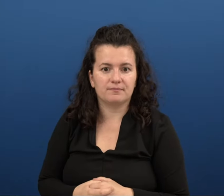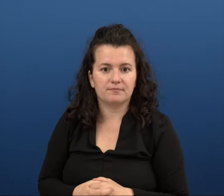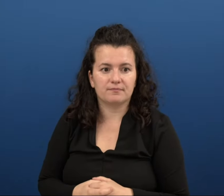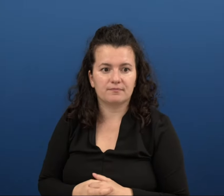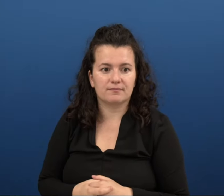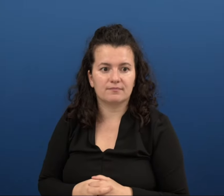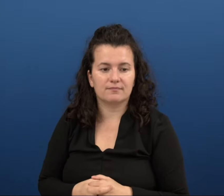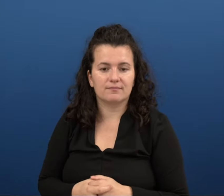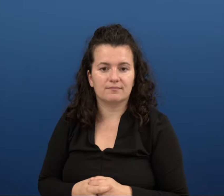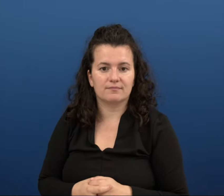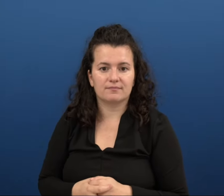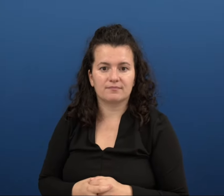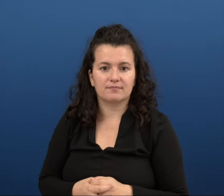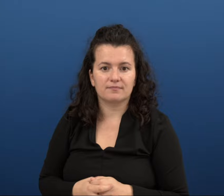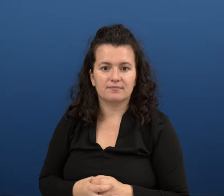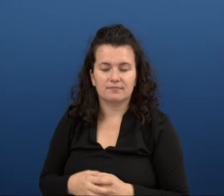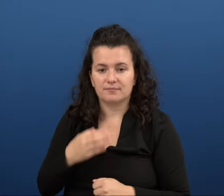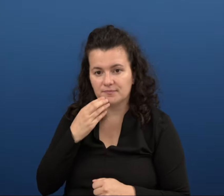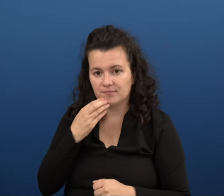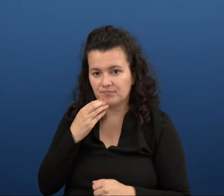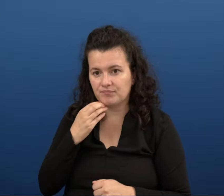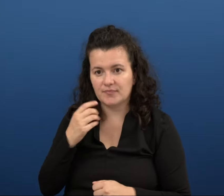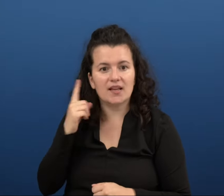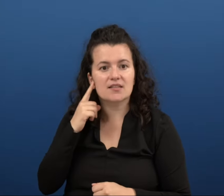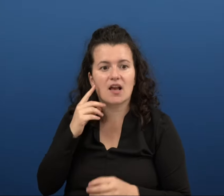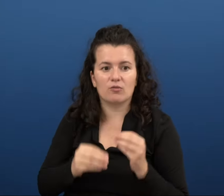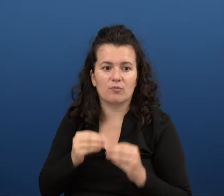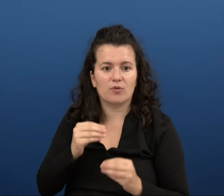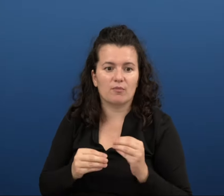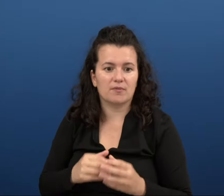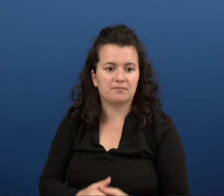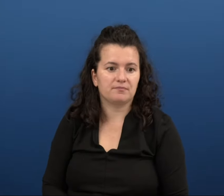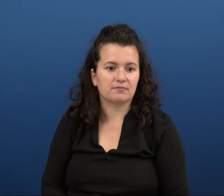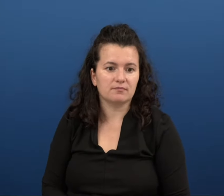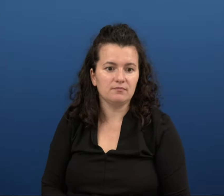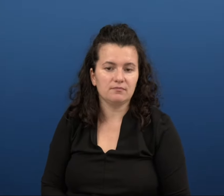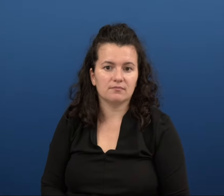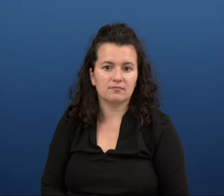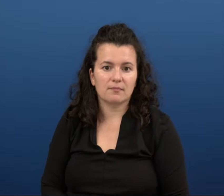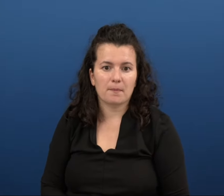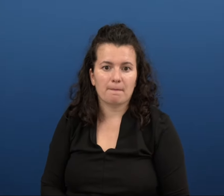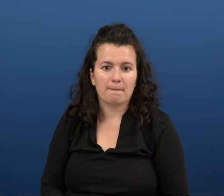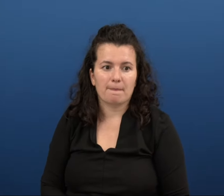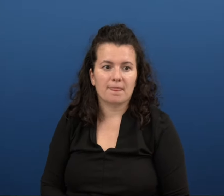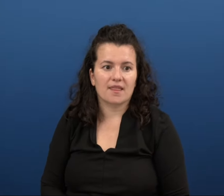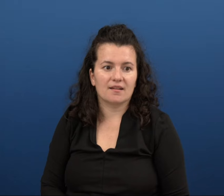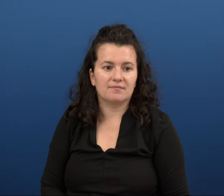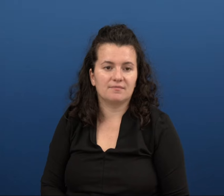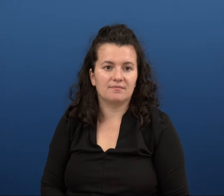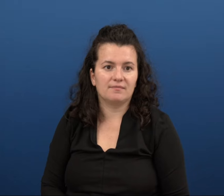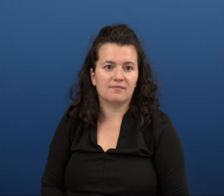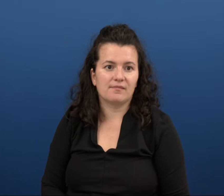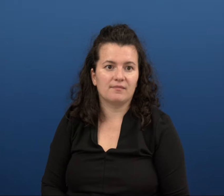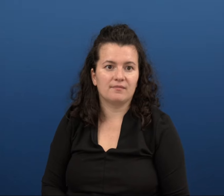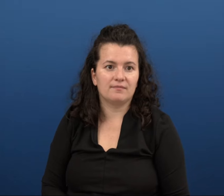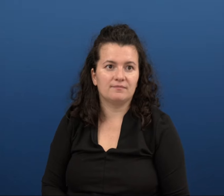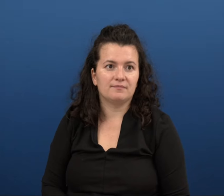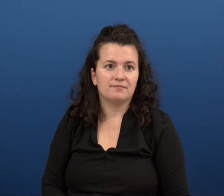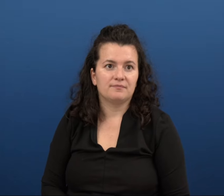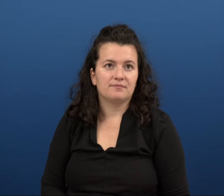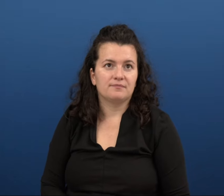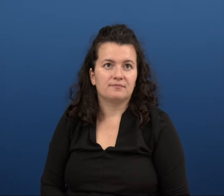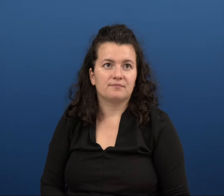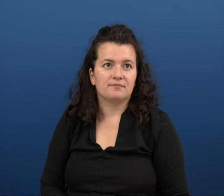a Wi Fi within the decision making structures 16:33:02 of of the Union, just the same way